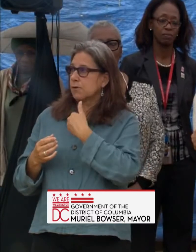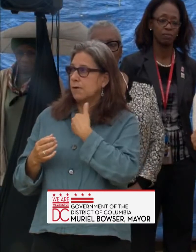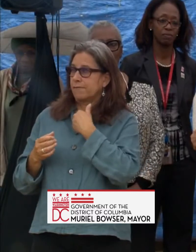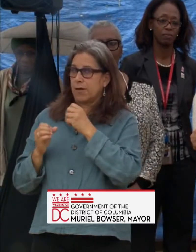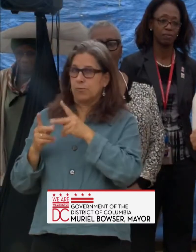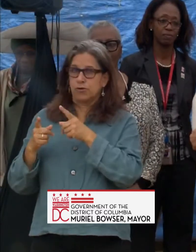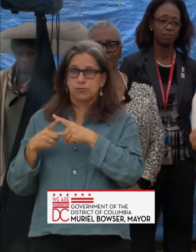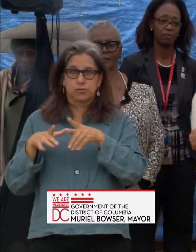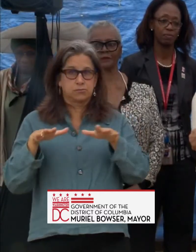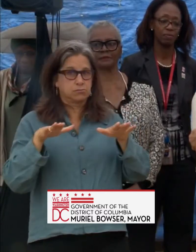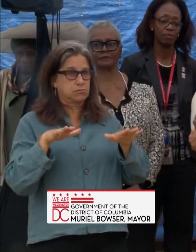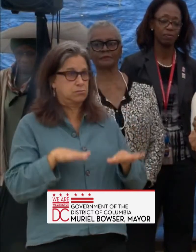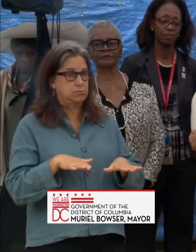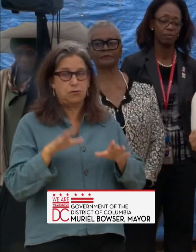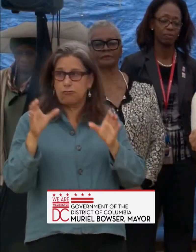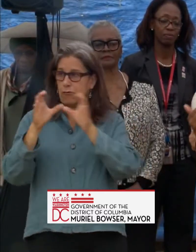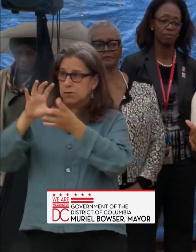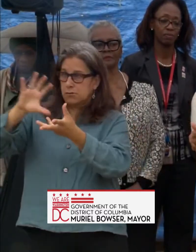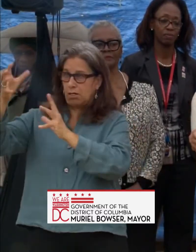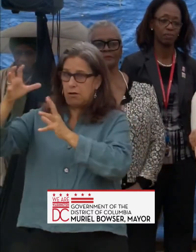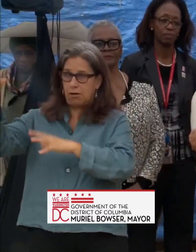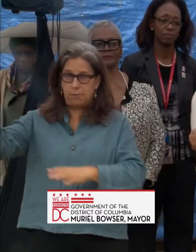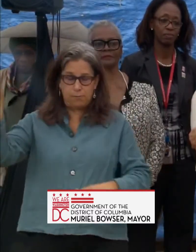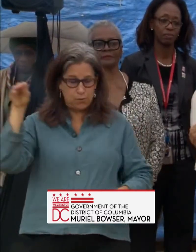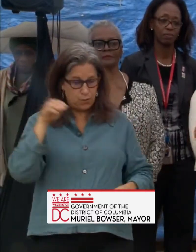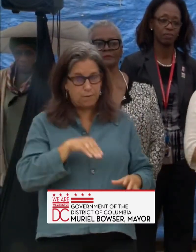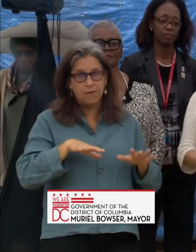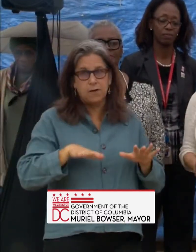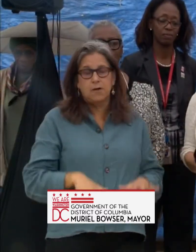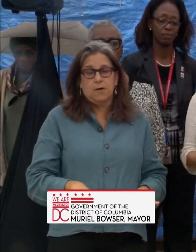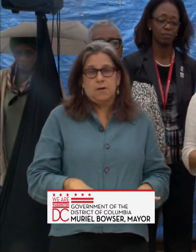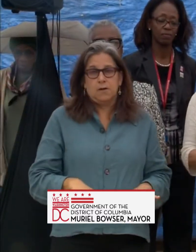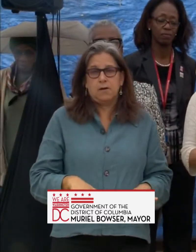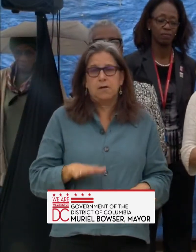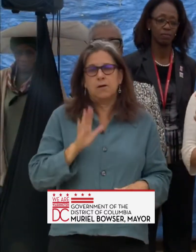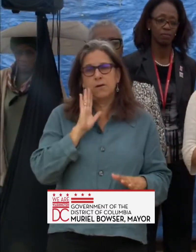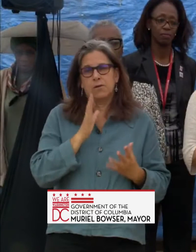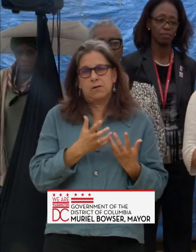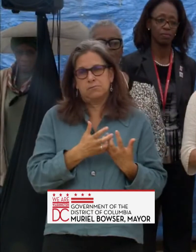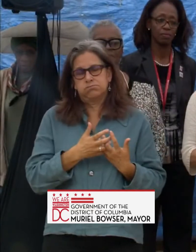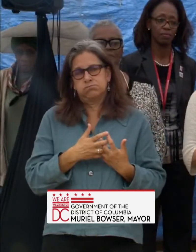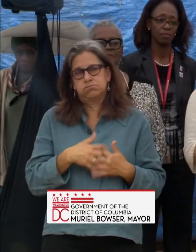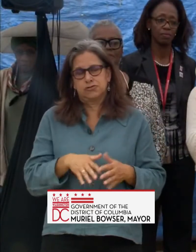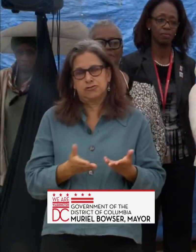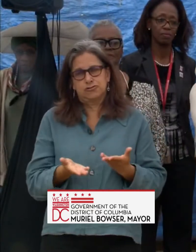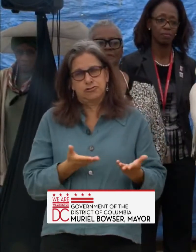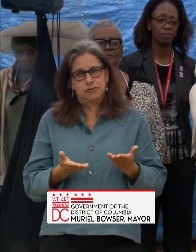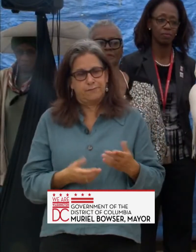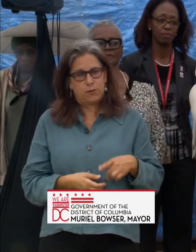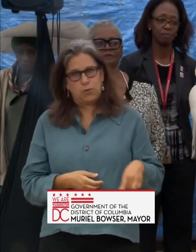MAY HAVE BEEN BAD, THEN THE SERVICES THAT WE CAN HELP THEM PROVIDE ALLOWS THEM TO GET ON THEIR WAY.